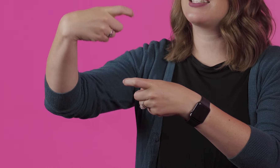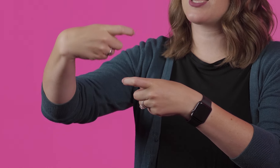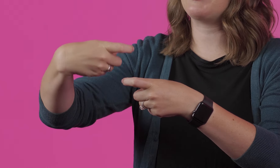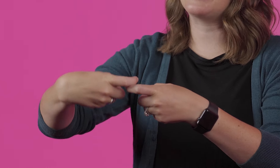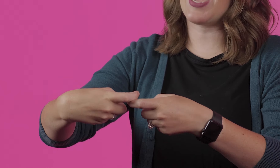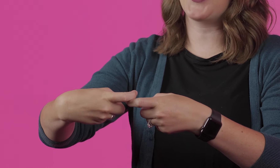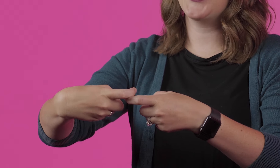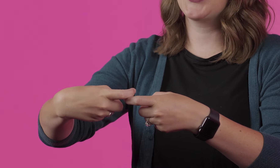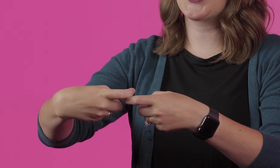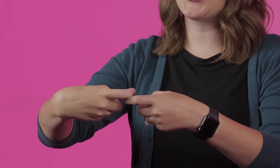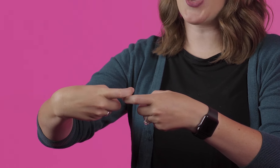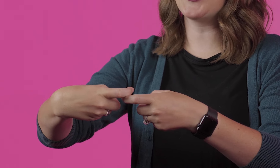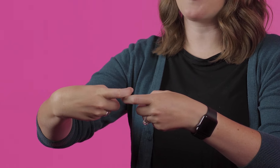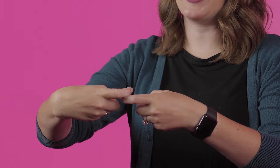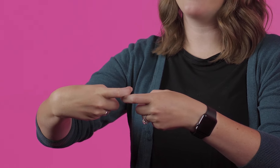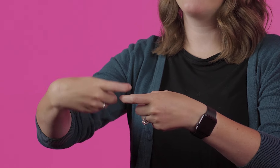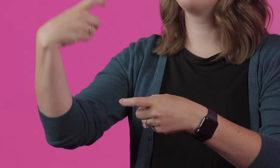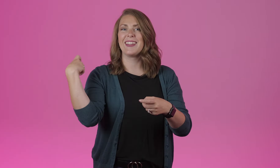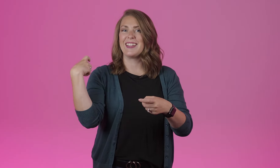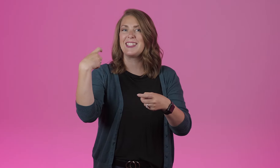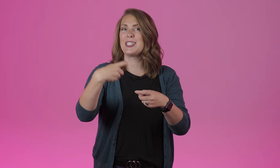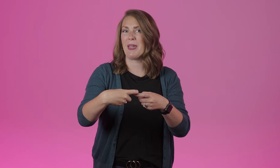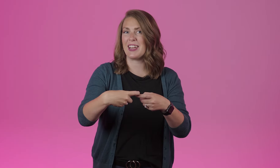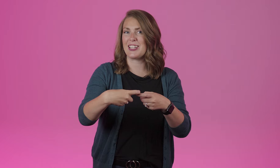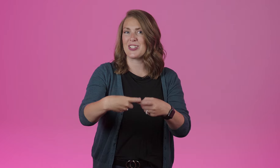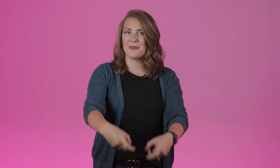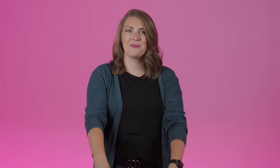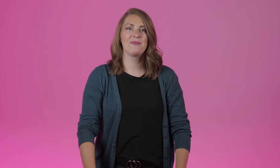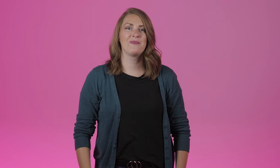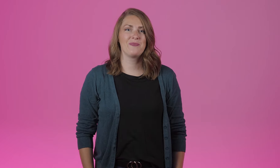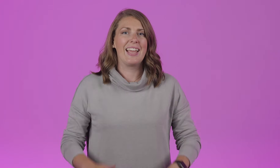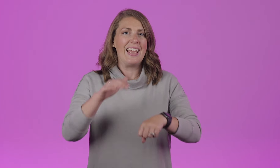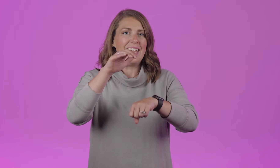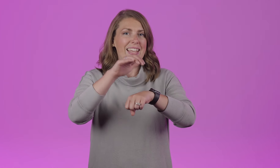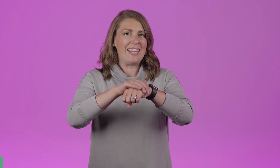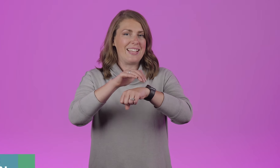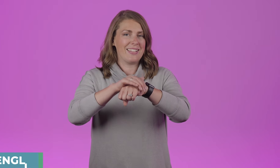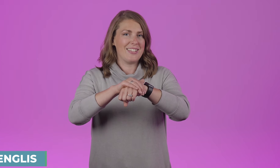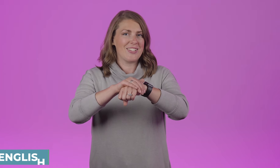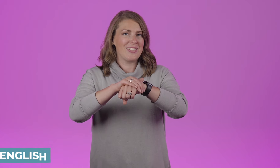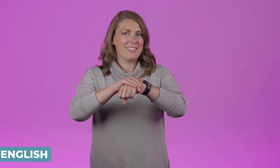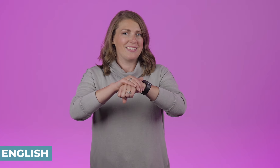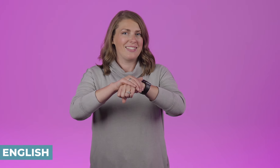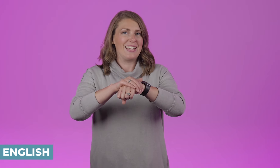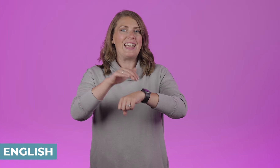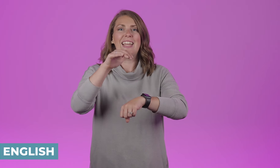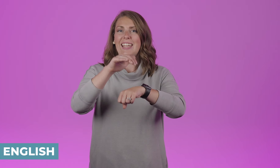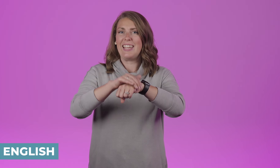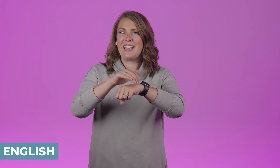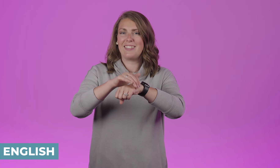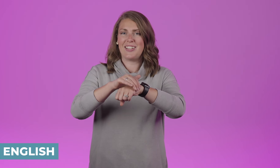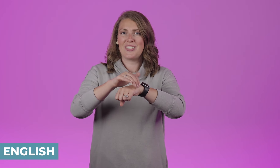is coming down towards your non-dominant. SPANISH ENGLISH ENGLISH